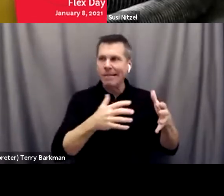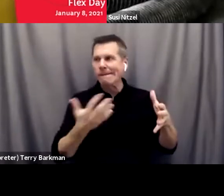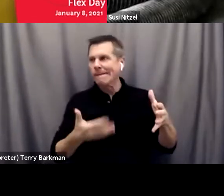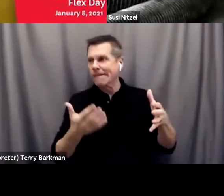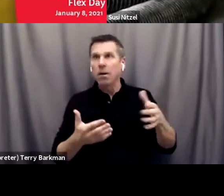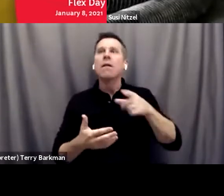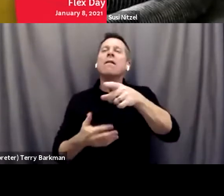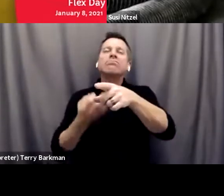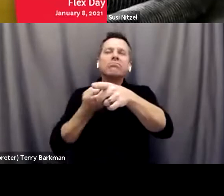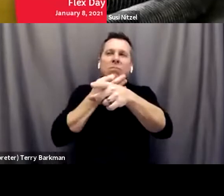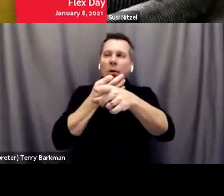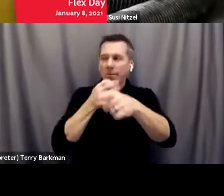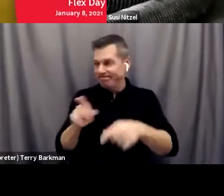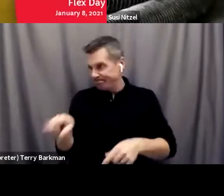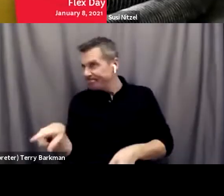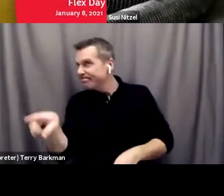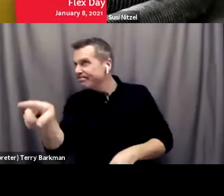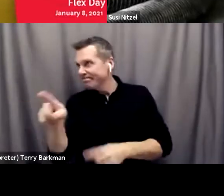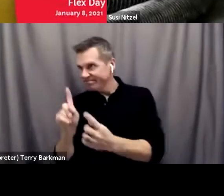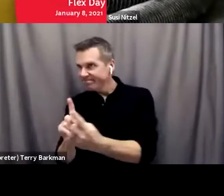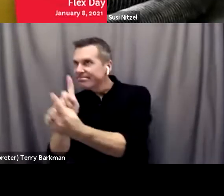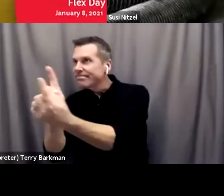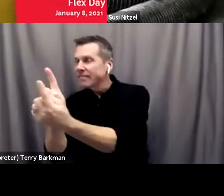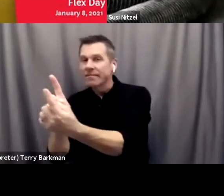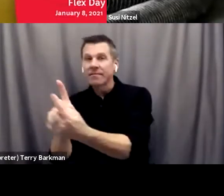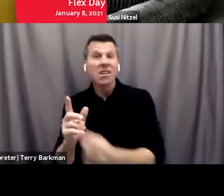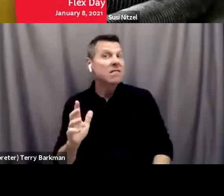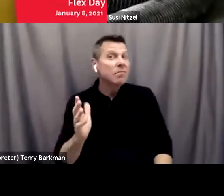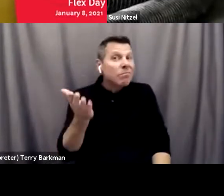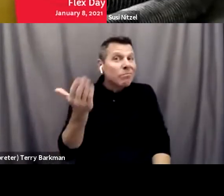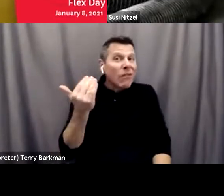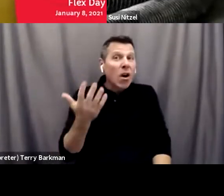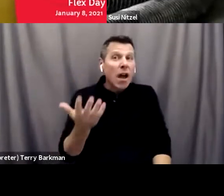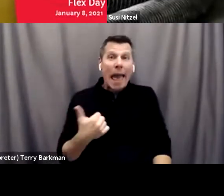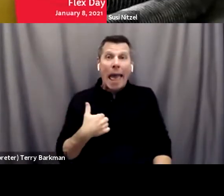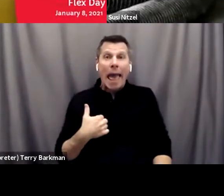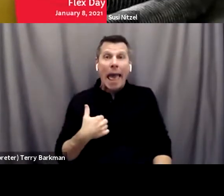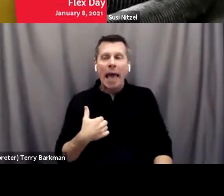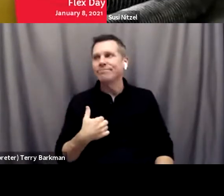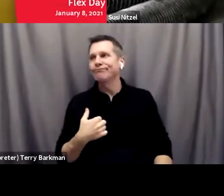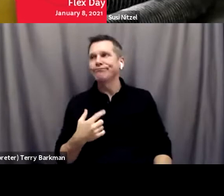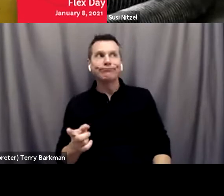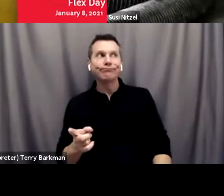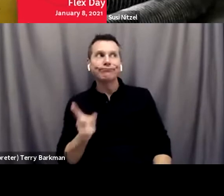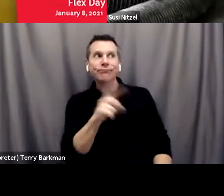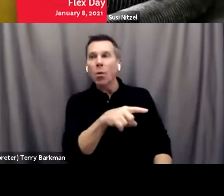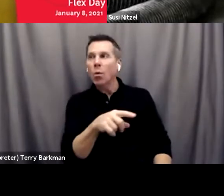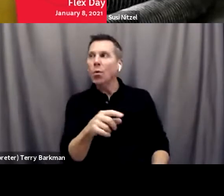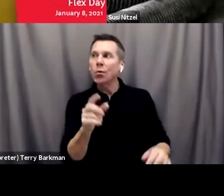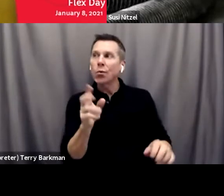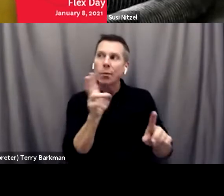member to refer that student to. Whereas in the past, I just use go to apply technology, you know, now I know who are the instructors